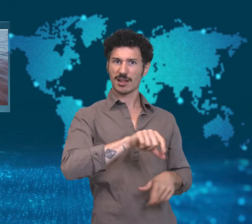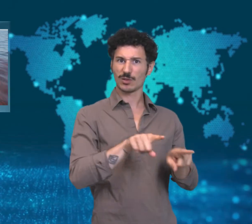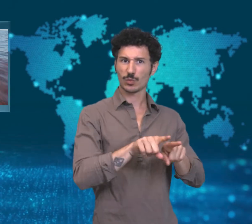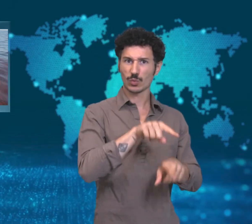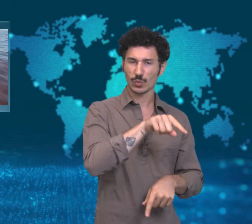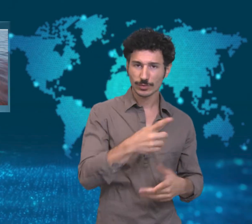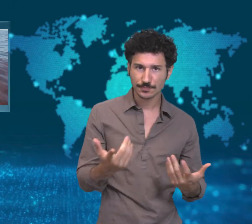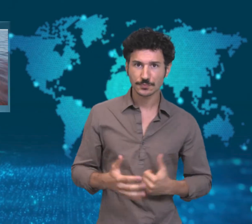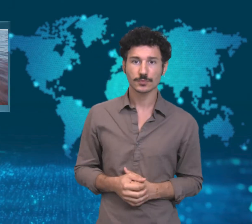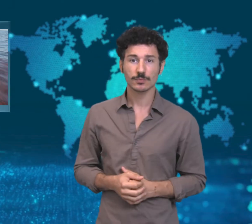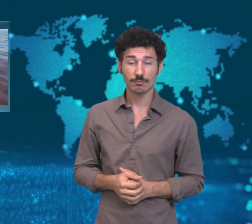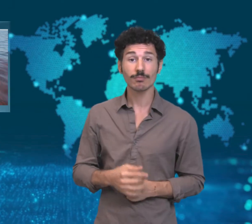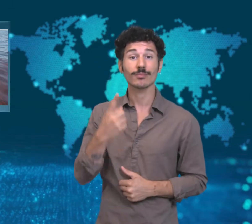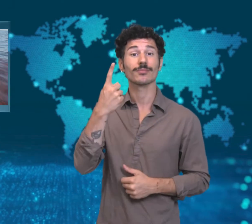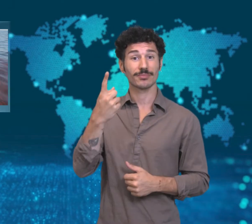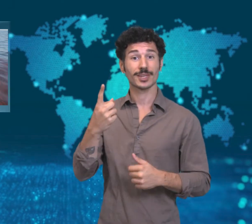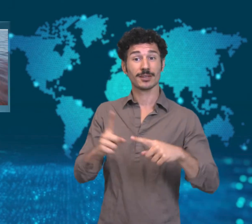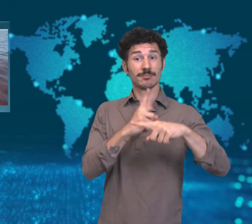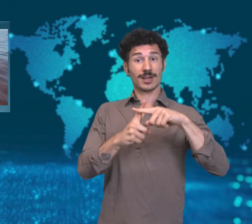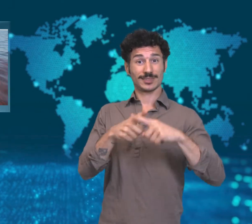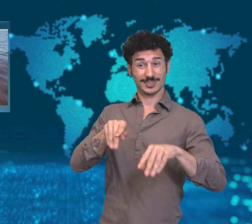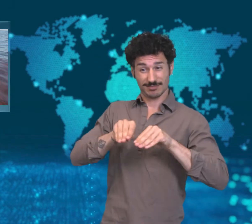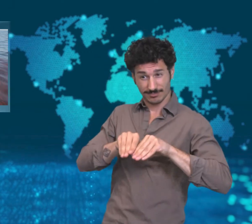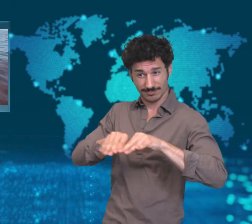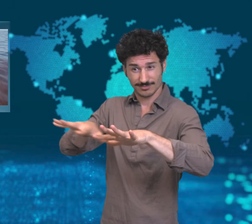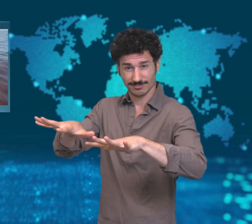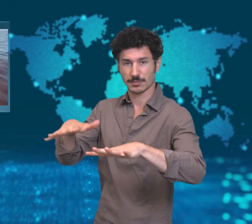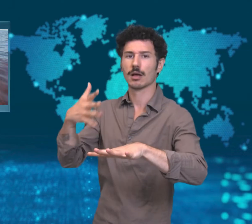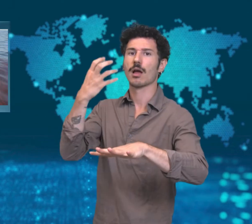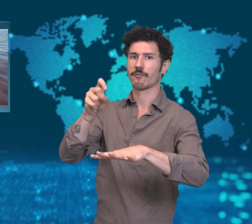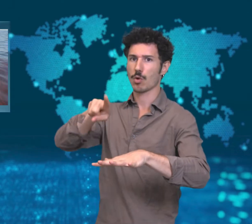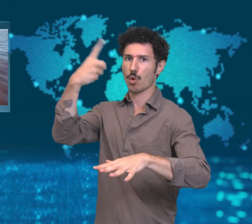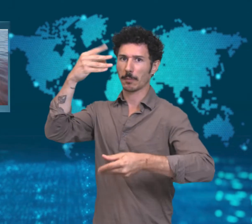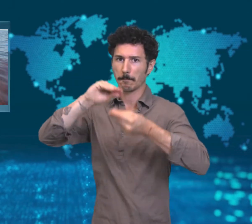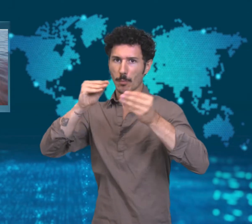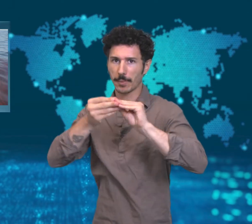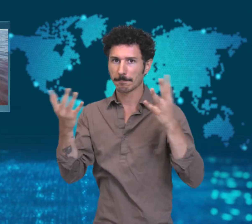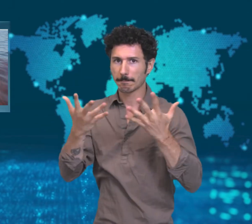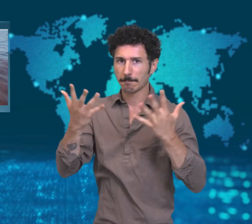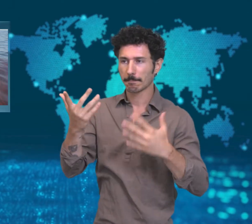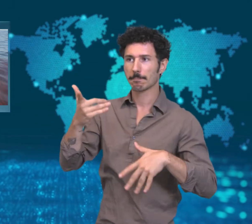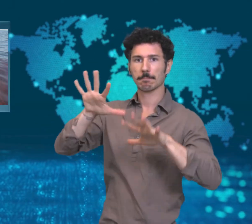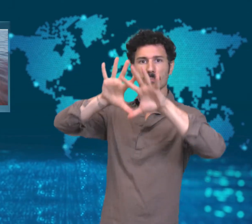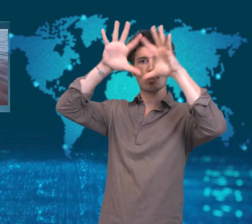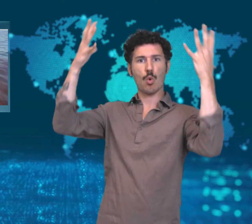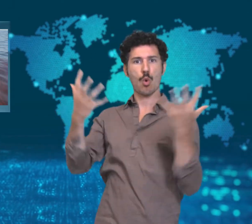the area for fishing for income.